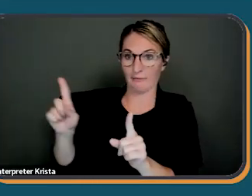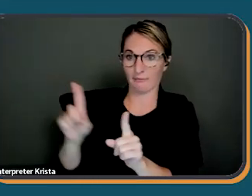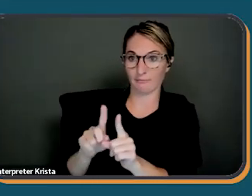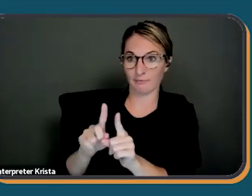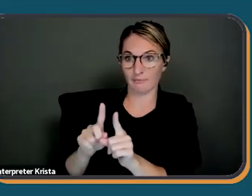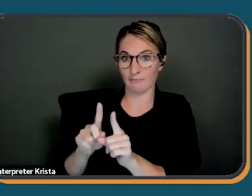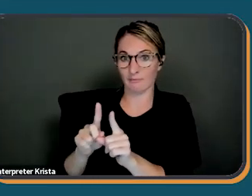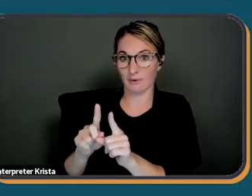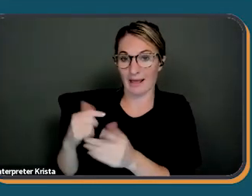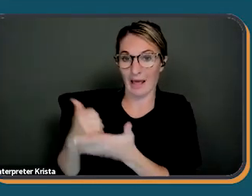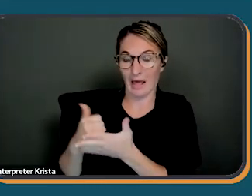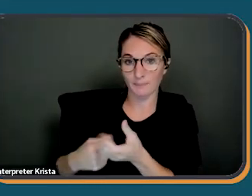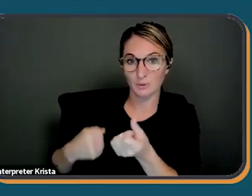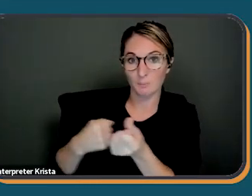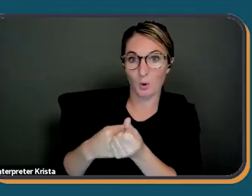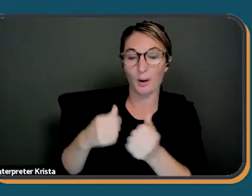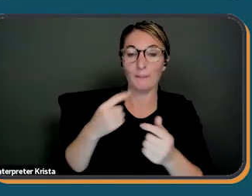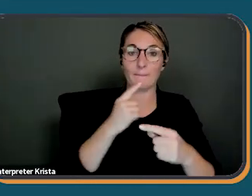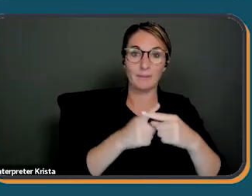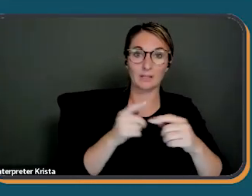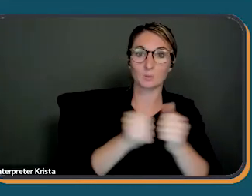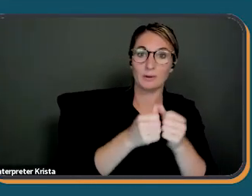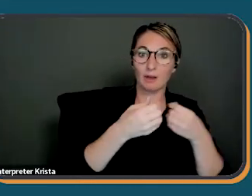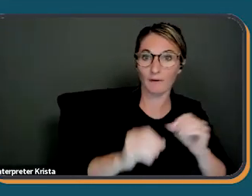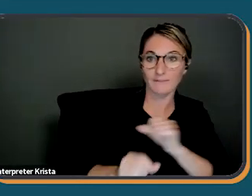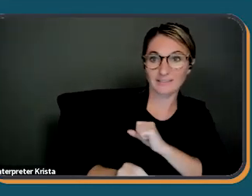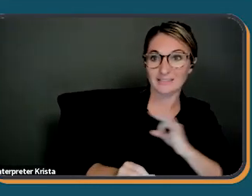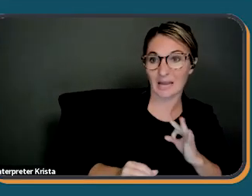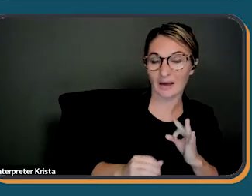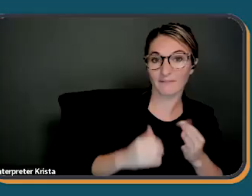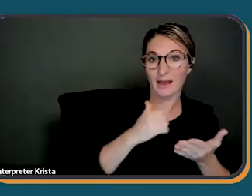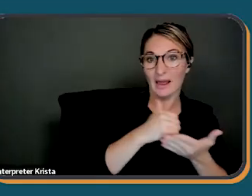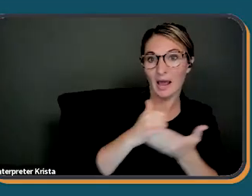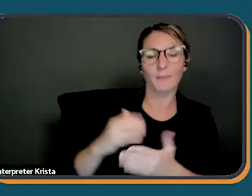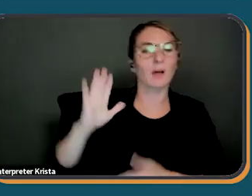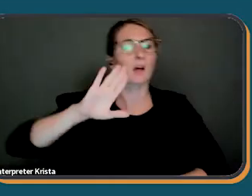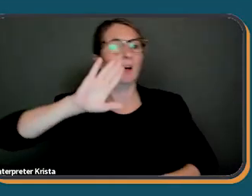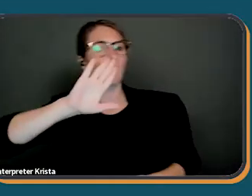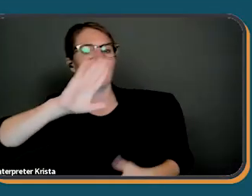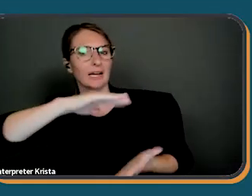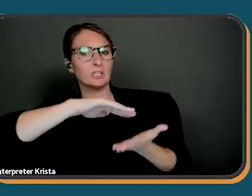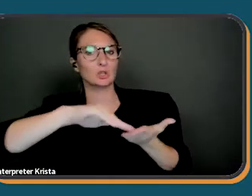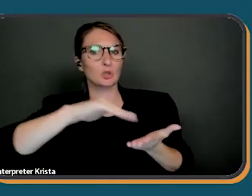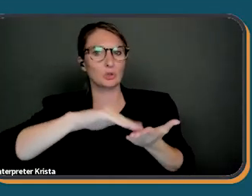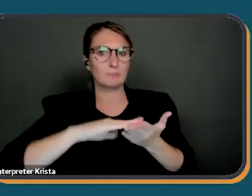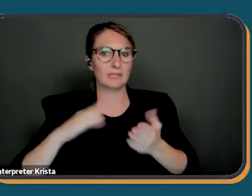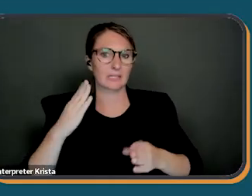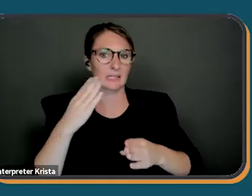whether that's in her home or the office. Latisha Brown: Excuse me